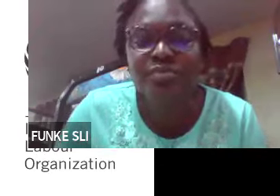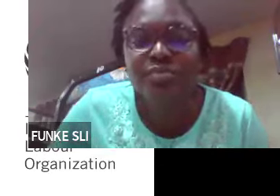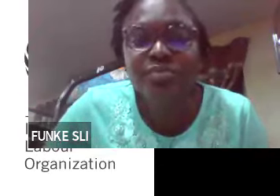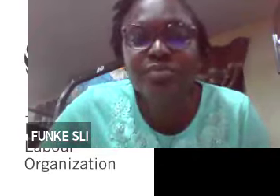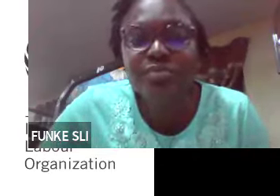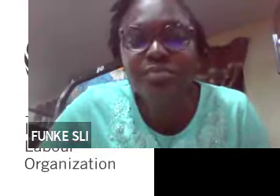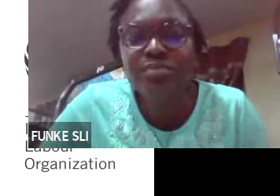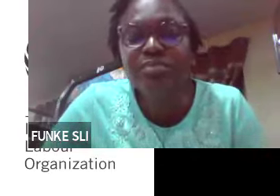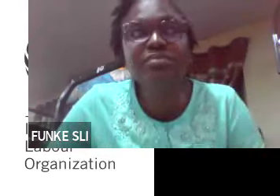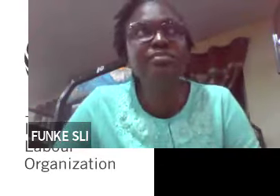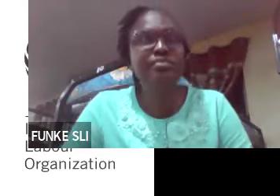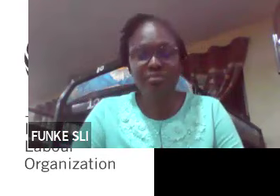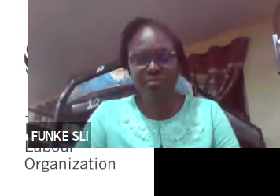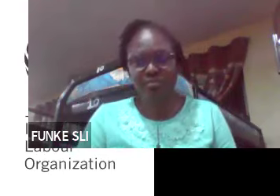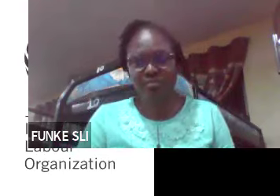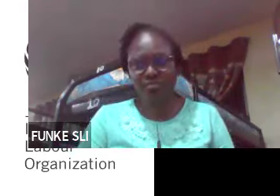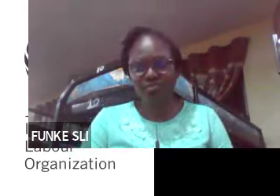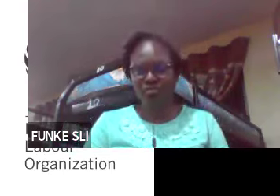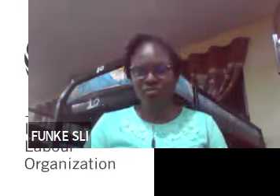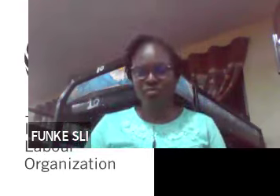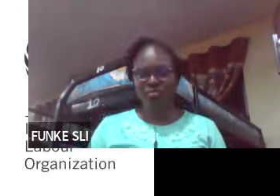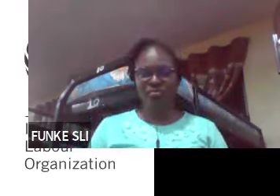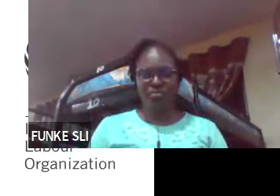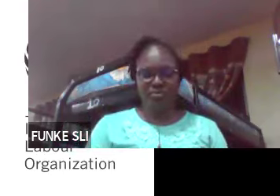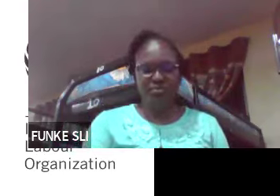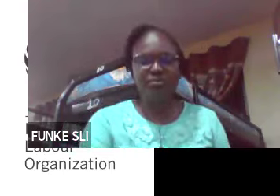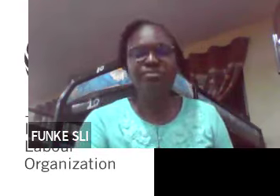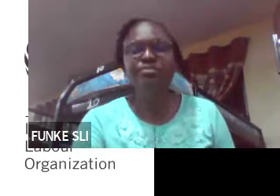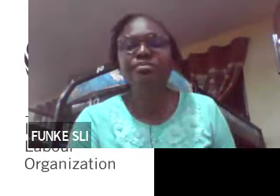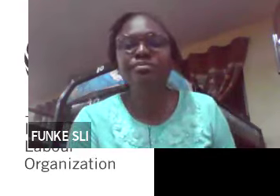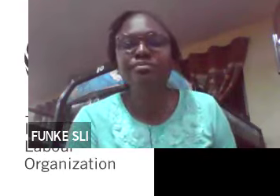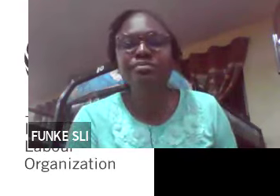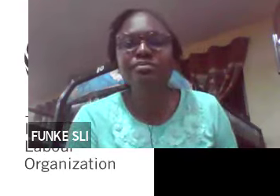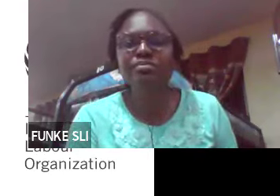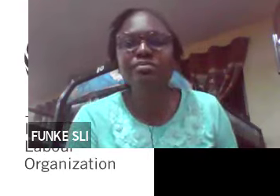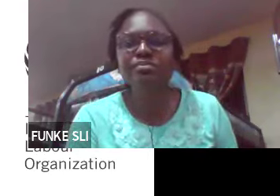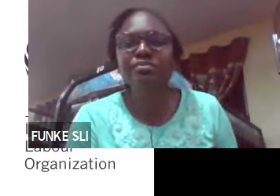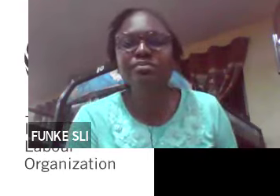Dotun Akinseinde: You really do not need to limit your thinking. There's nothing as free as dreaming.